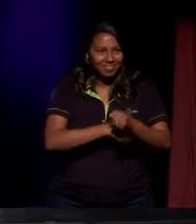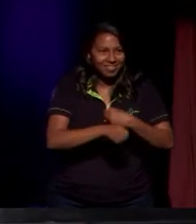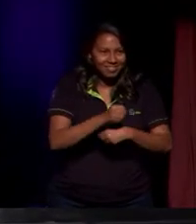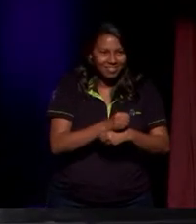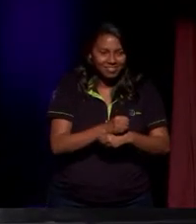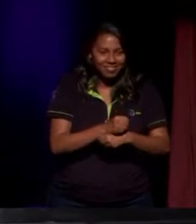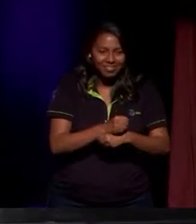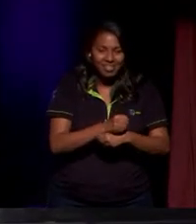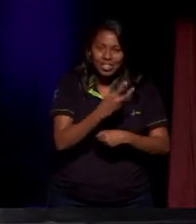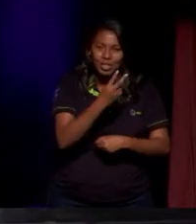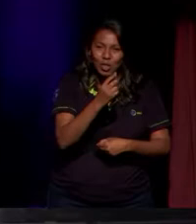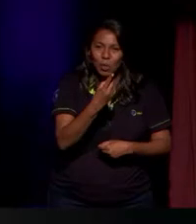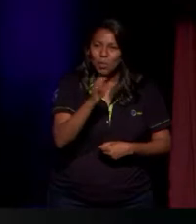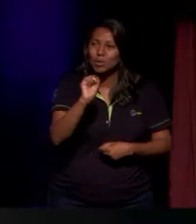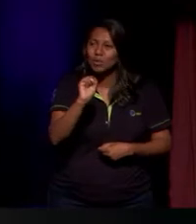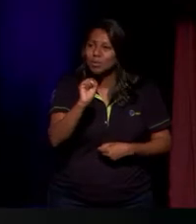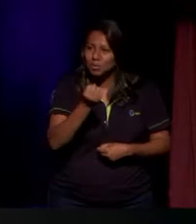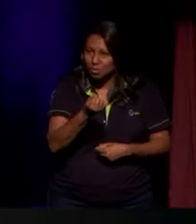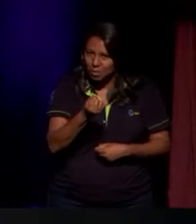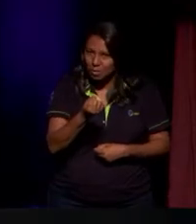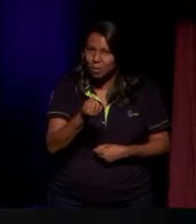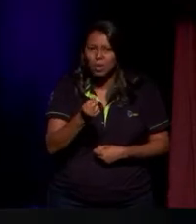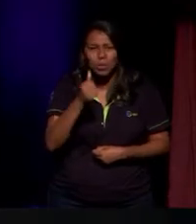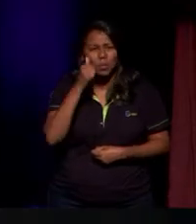she aggregates a large number of women,